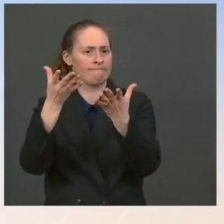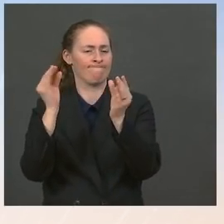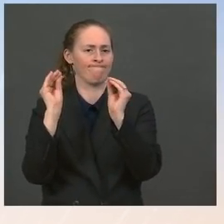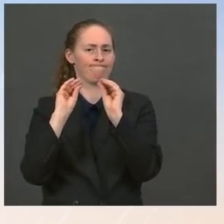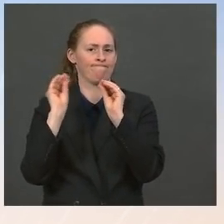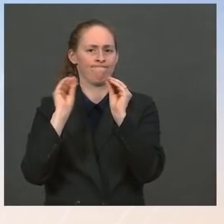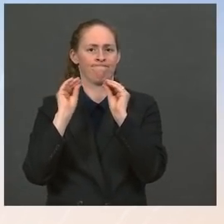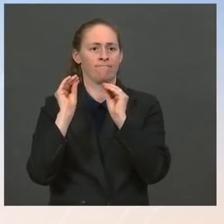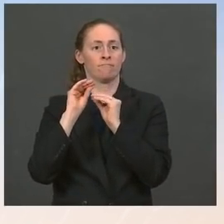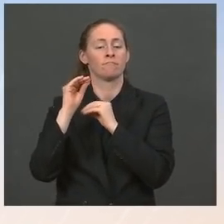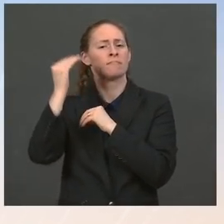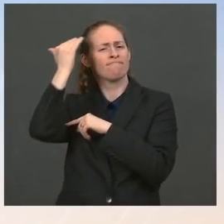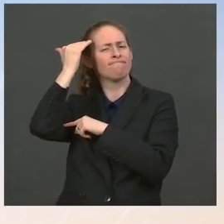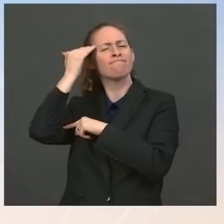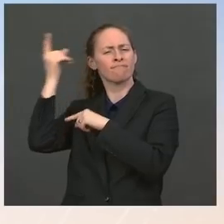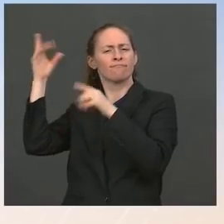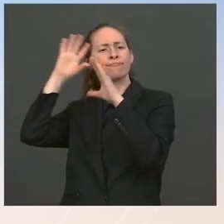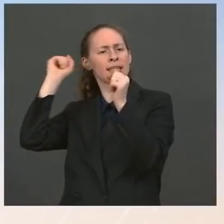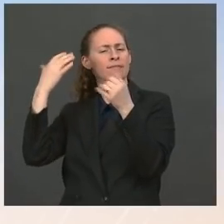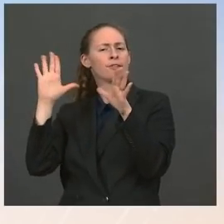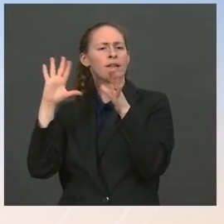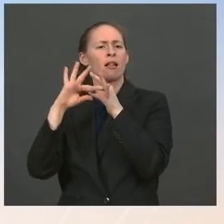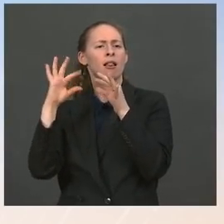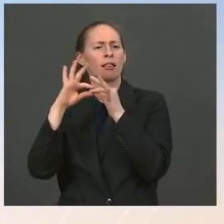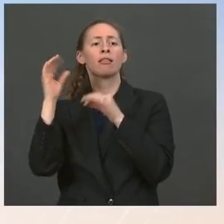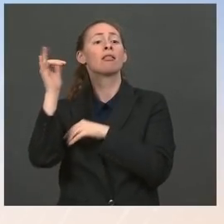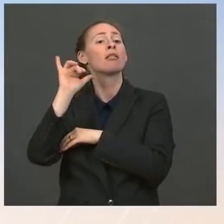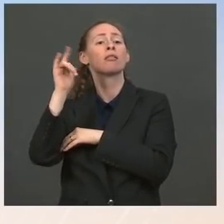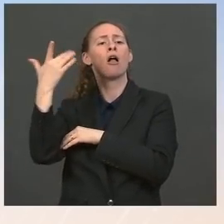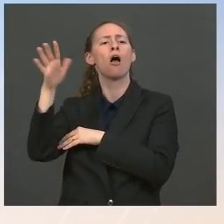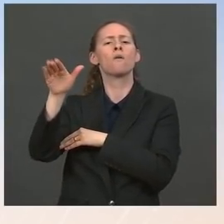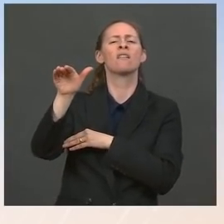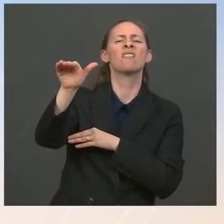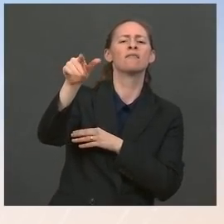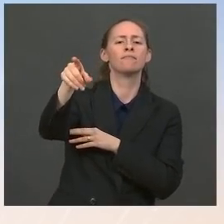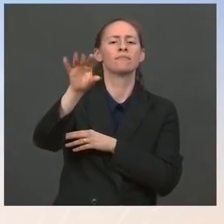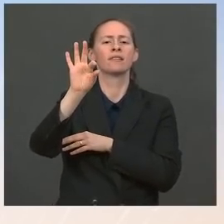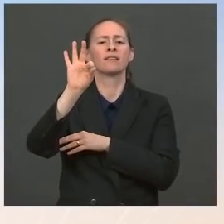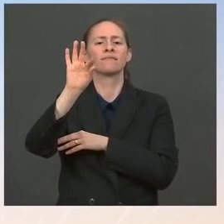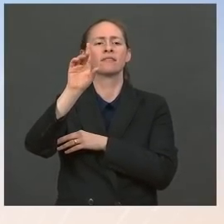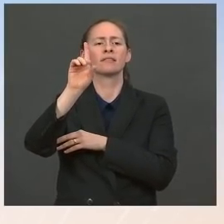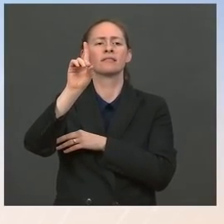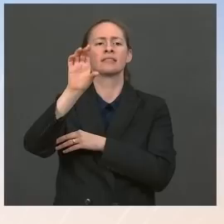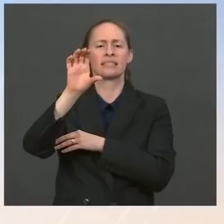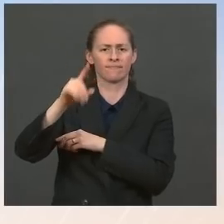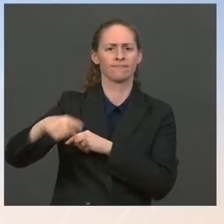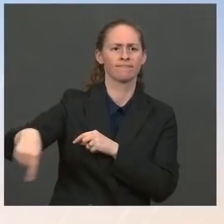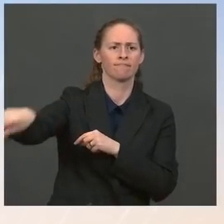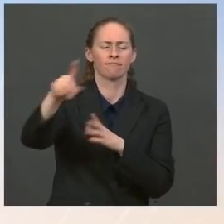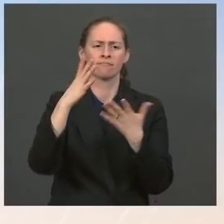But he's also asked the FTC to crack down on illegal pricing. Right? That is one thing that he did on gouging in the market.